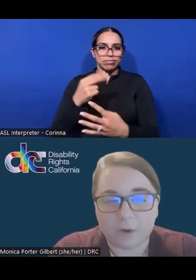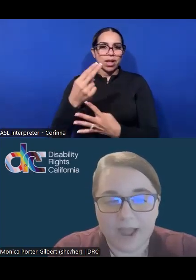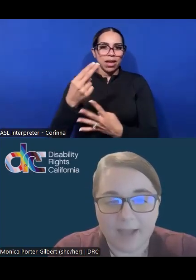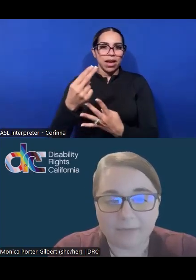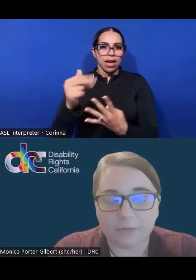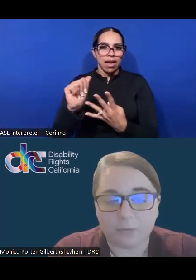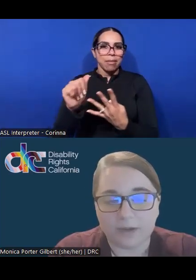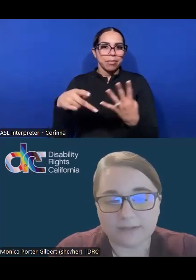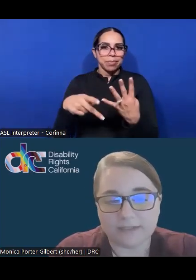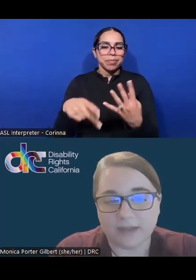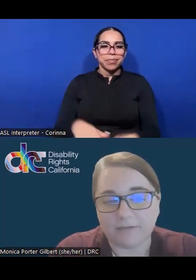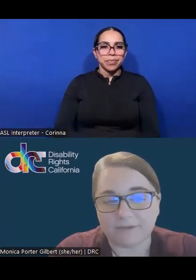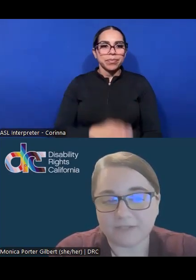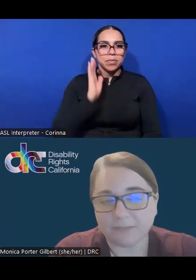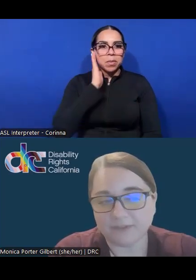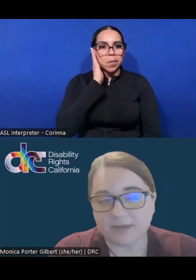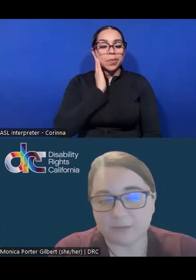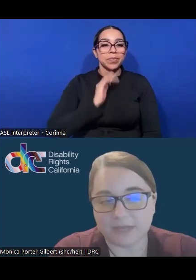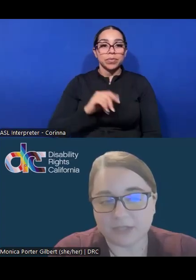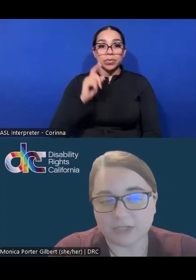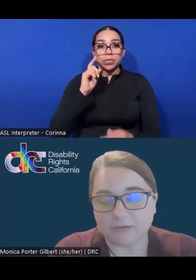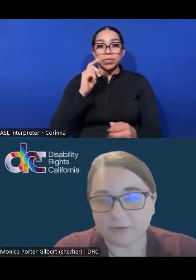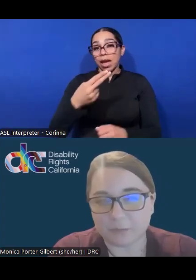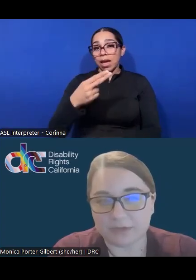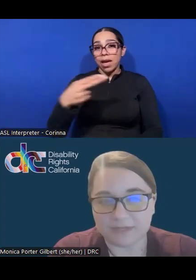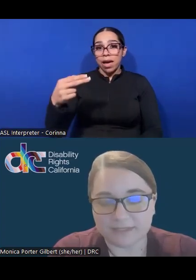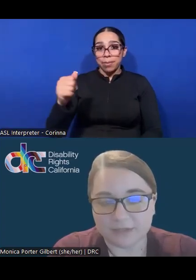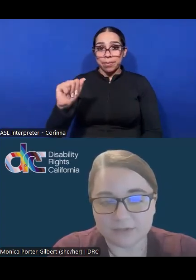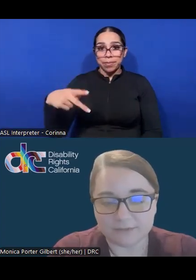For HHAP, we are seeing a 50% reduction from previous years.